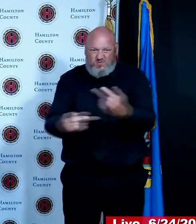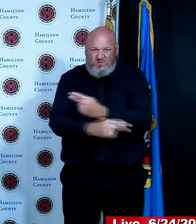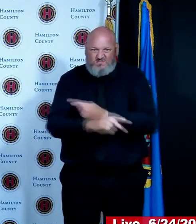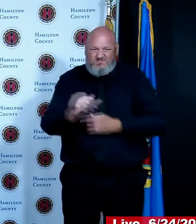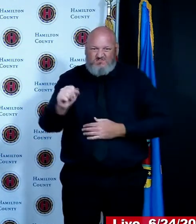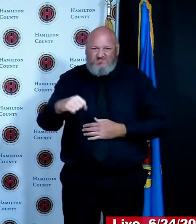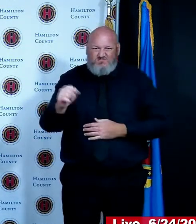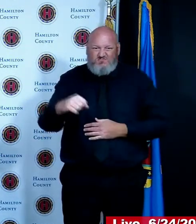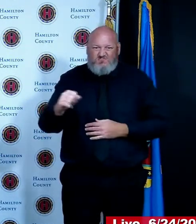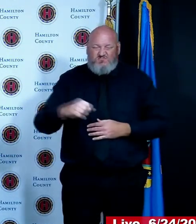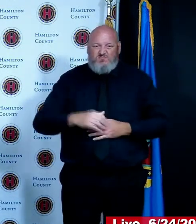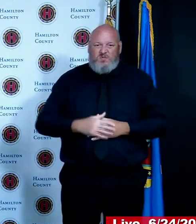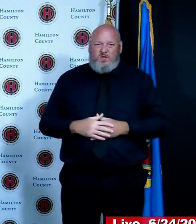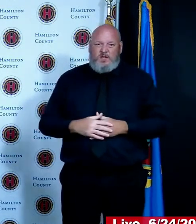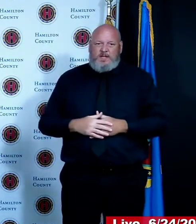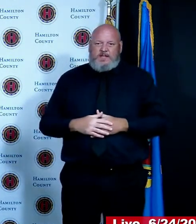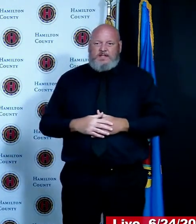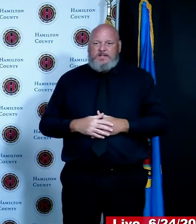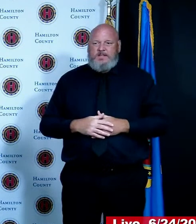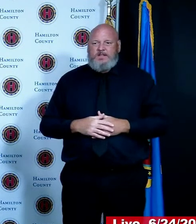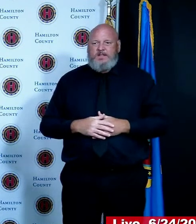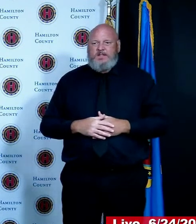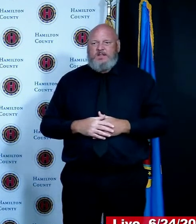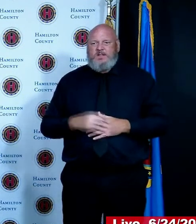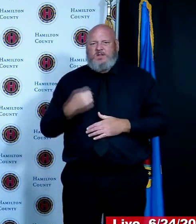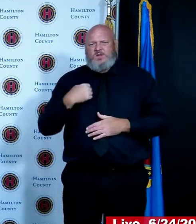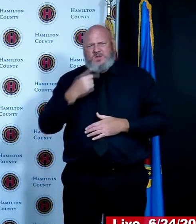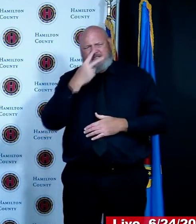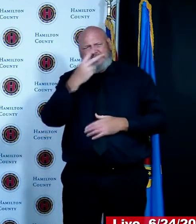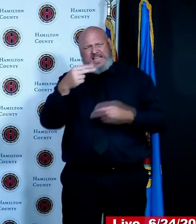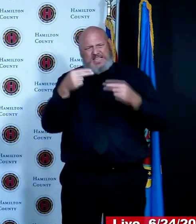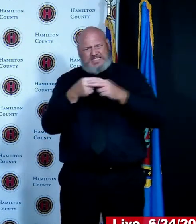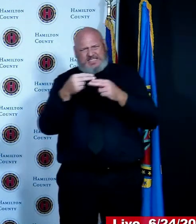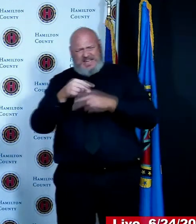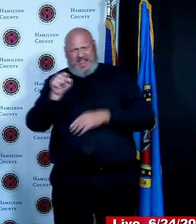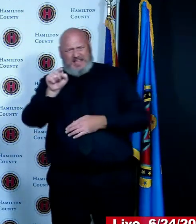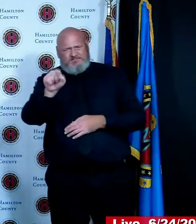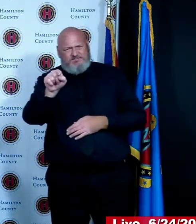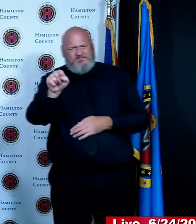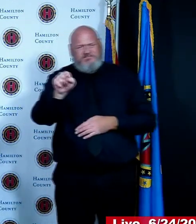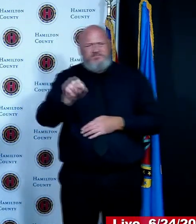referenced on the slide that is portrayed these are cases by day for